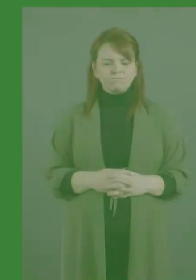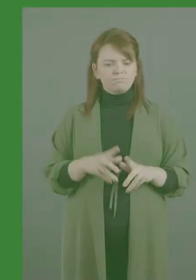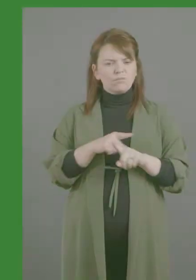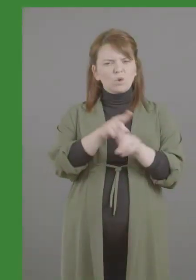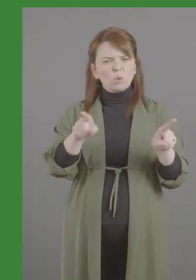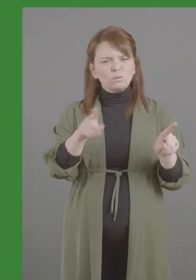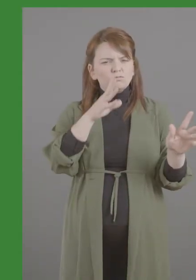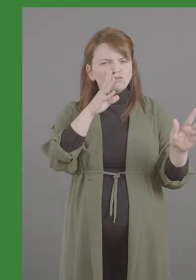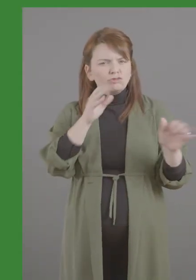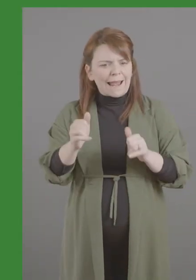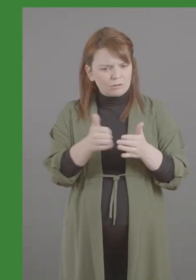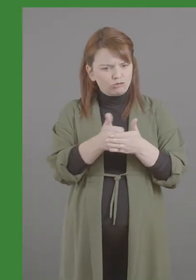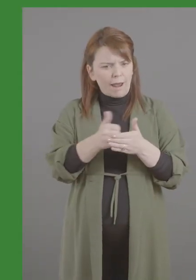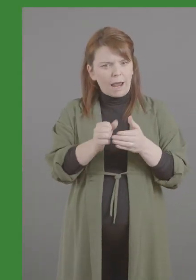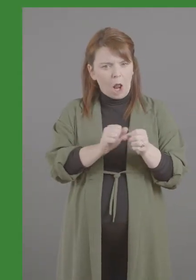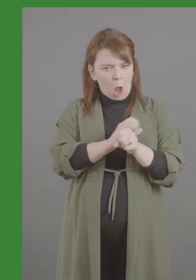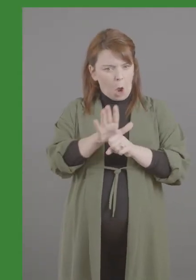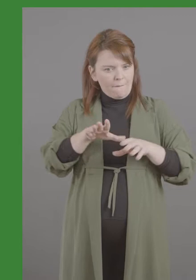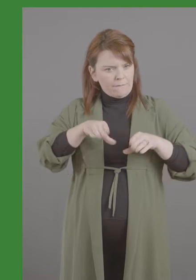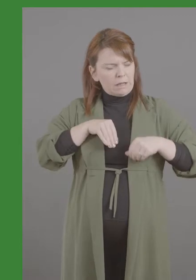Why should people regularly test for Covid-19?